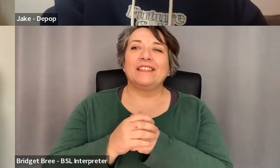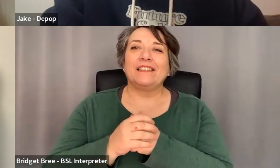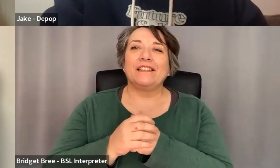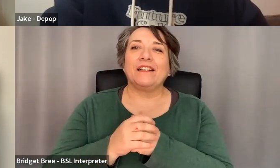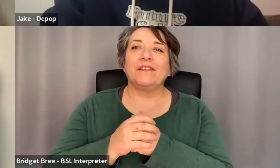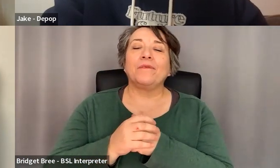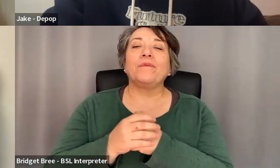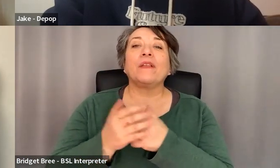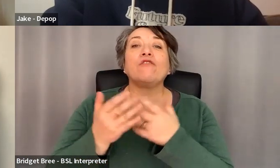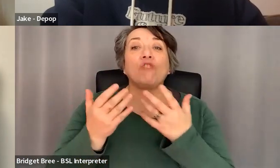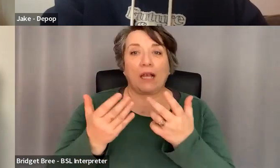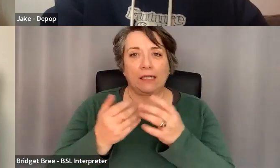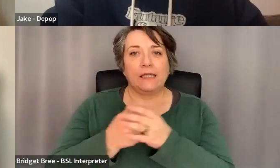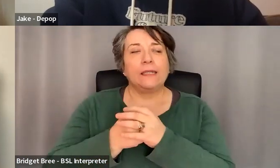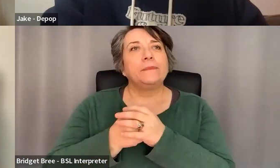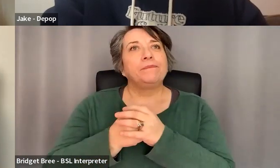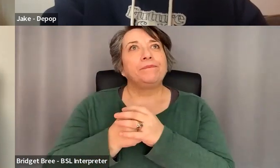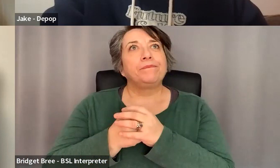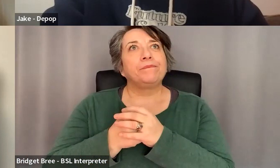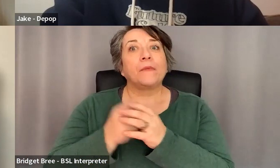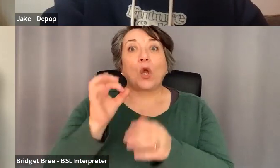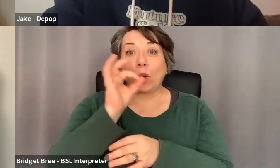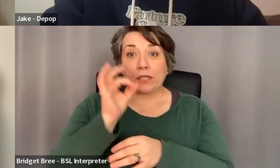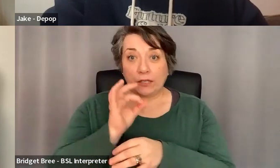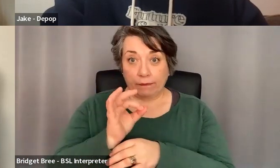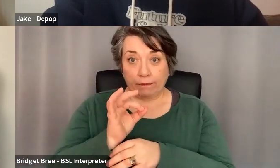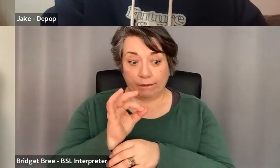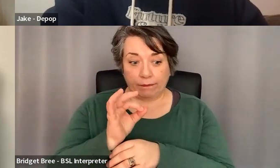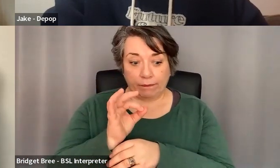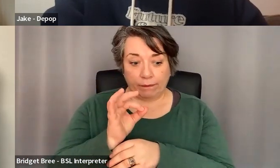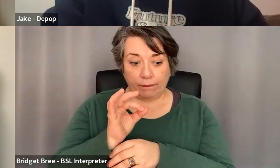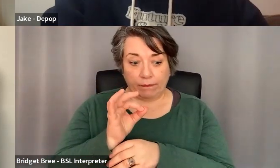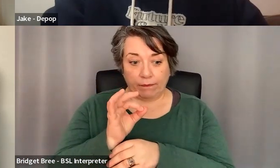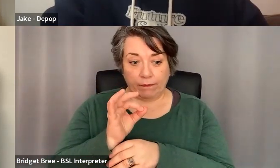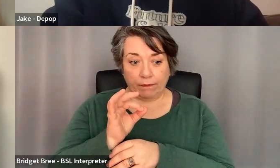It's not a problem, right? So Holly has said, you mentioned career experiences once you part of the company.